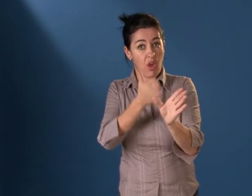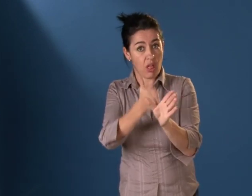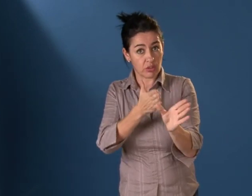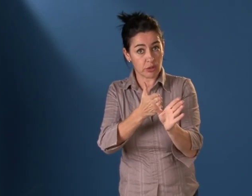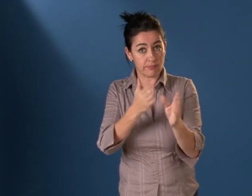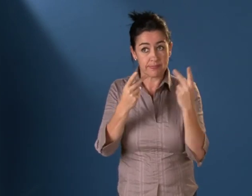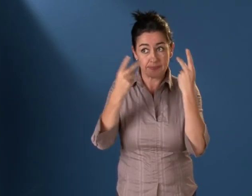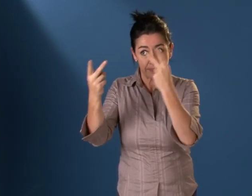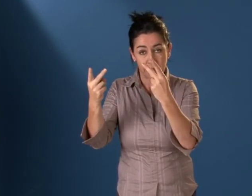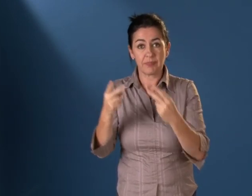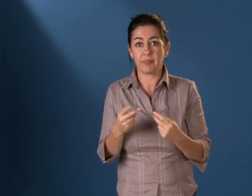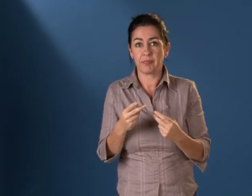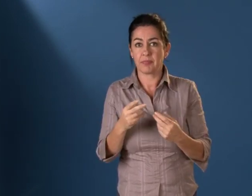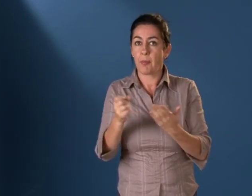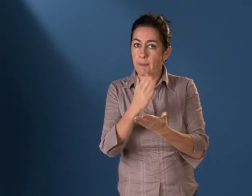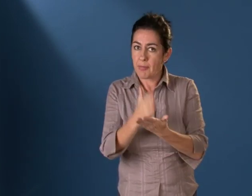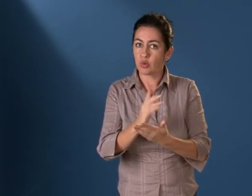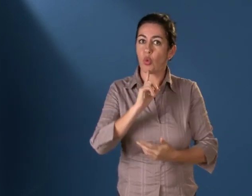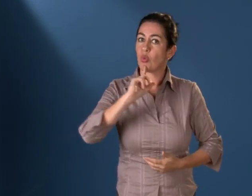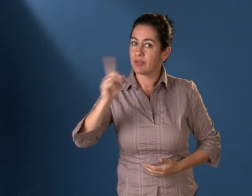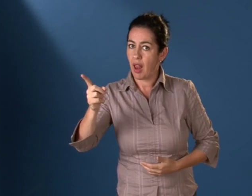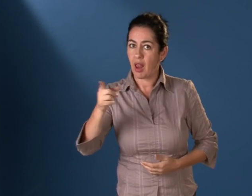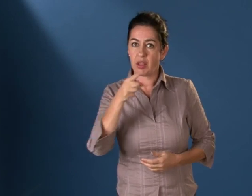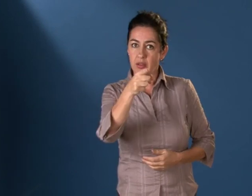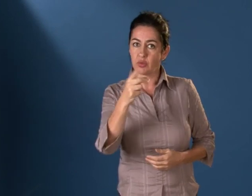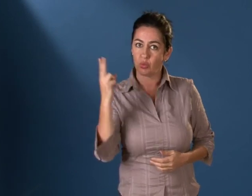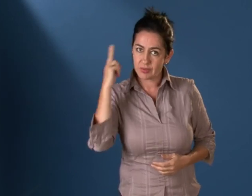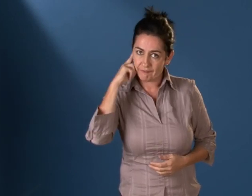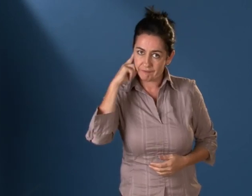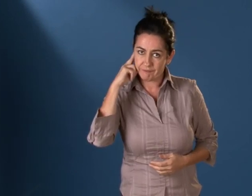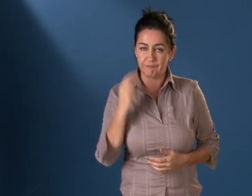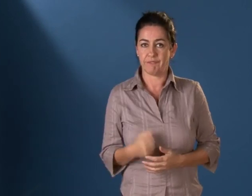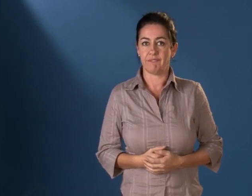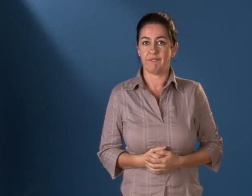the appointment, it is important to let the health professional know that you are deaf